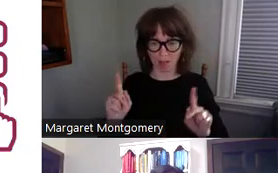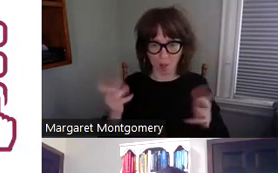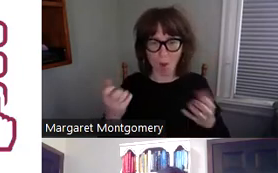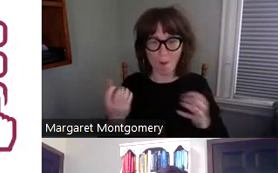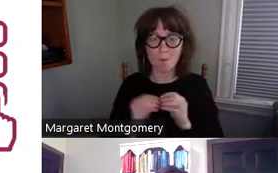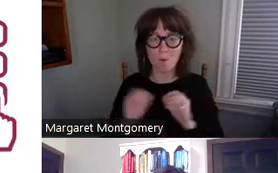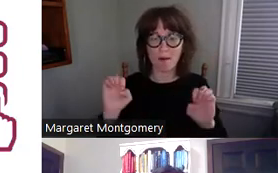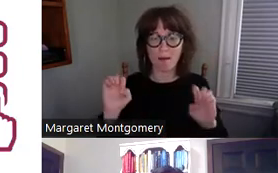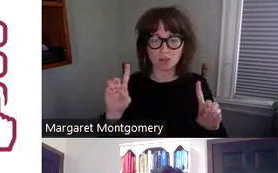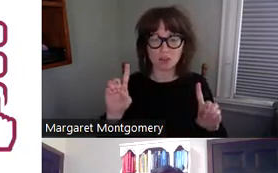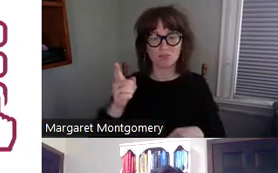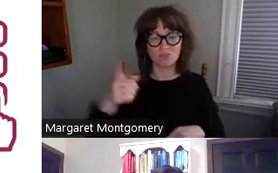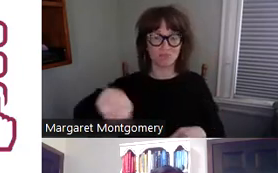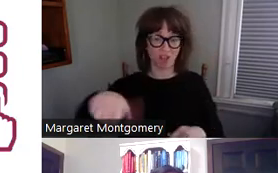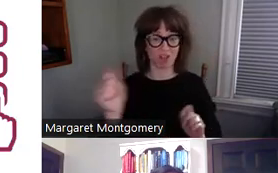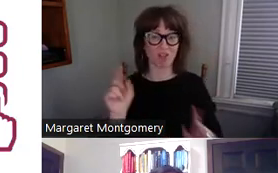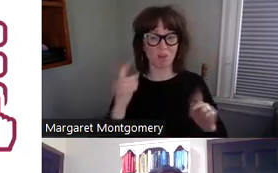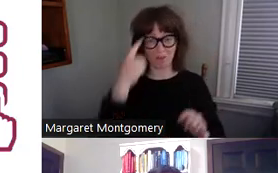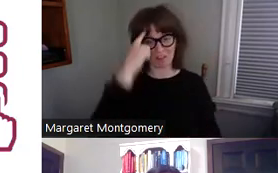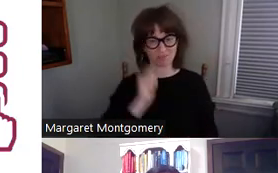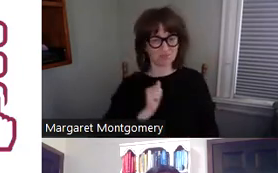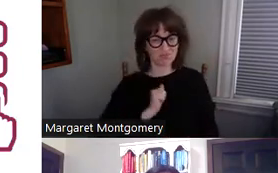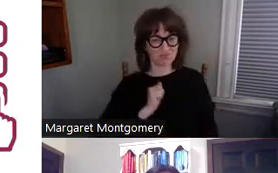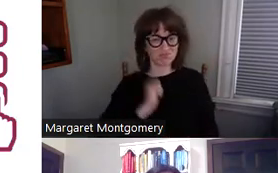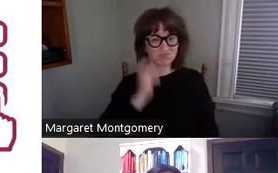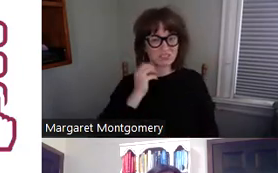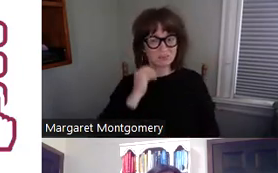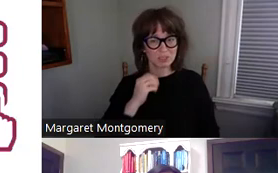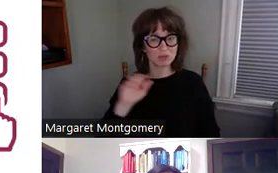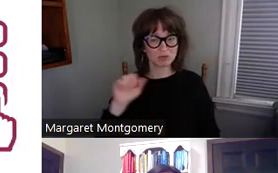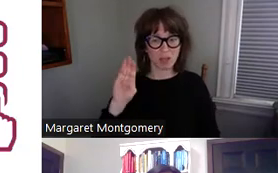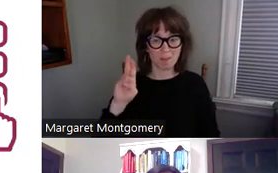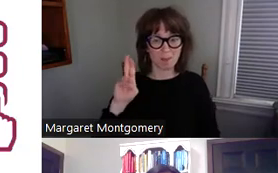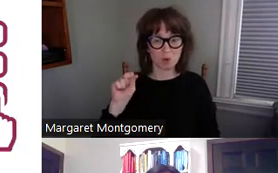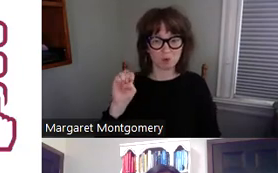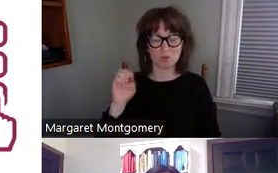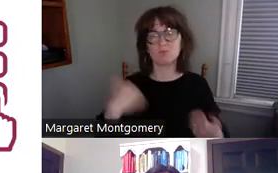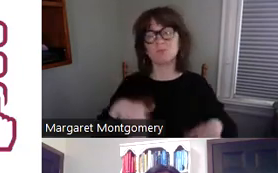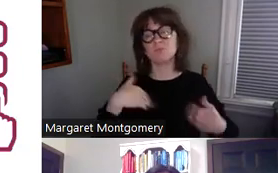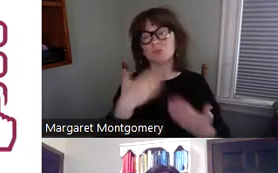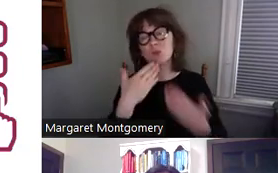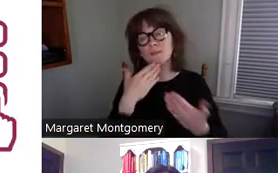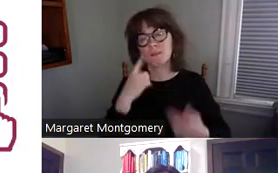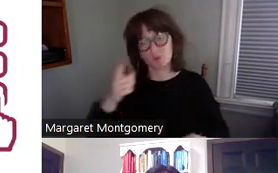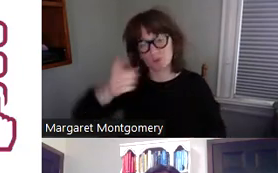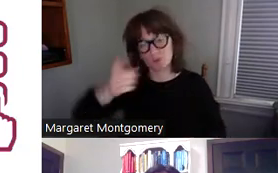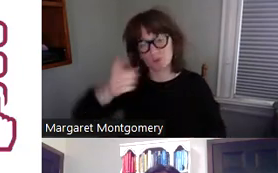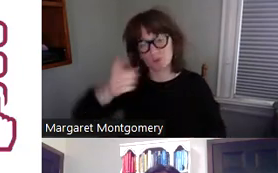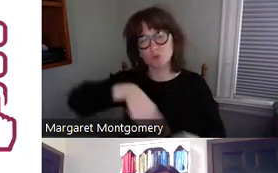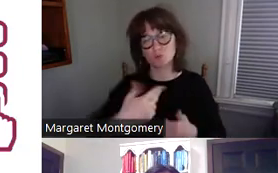we're really grateful to how all of you share today.